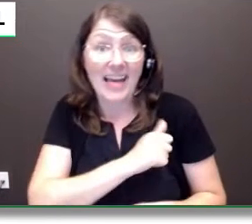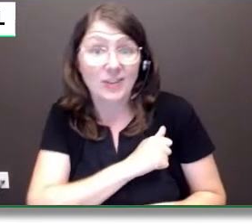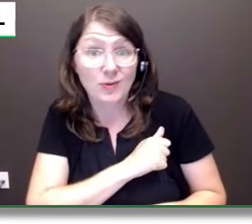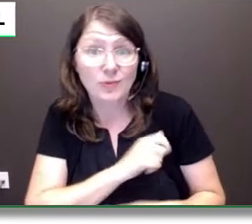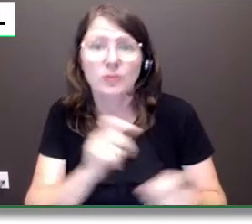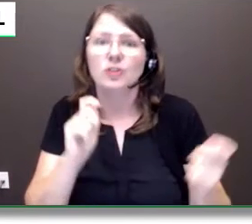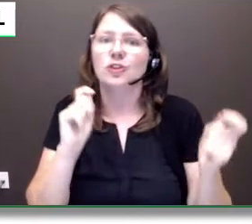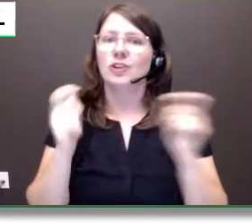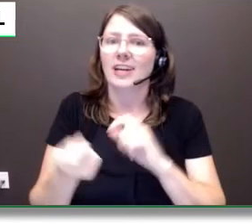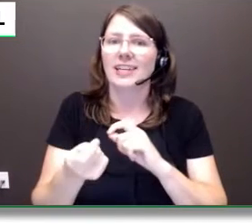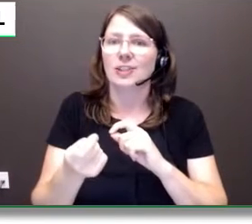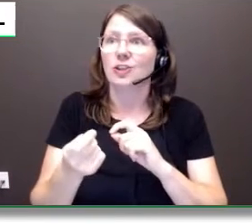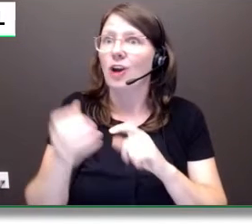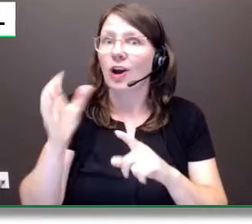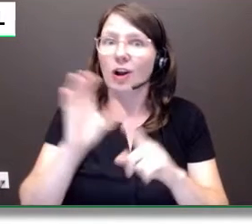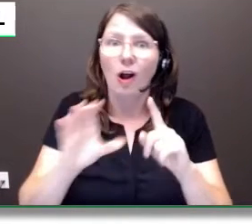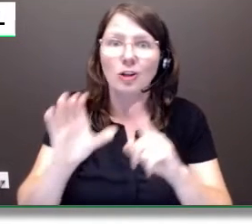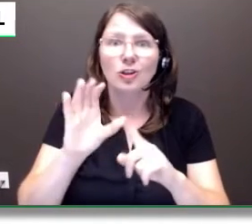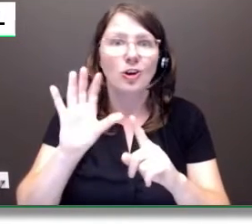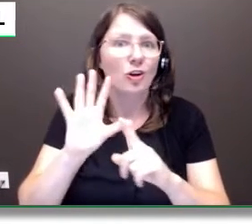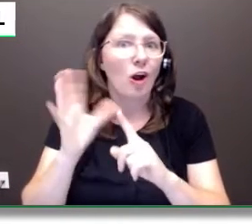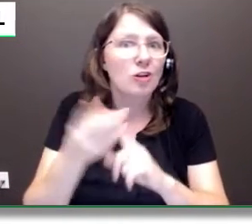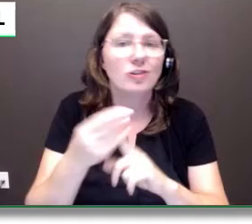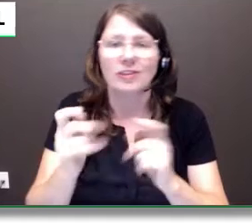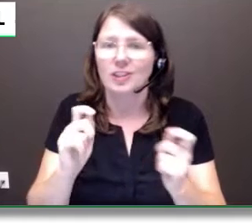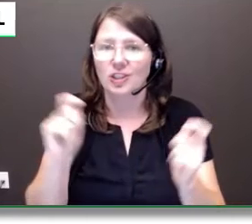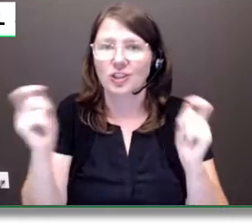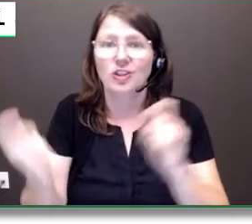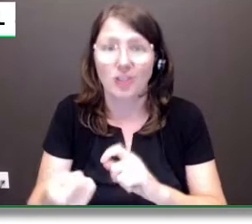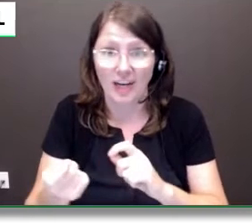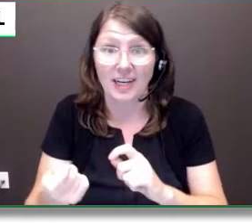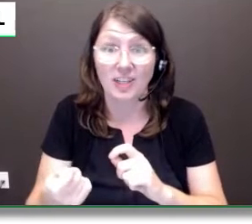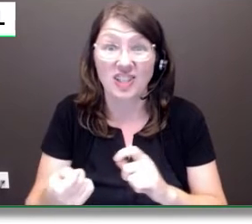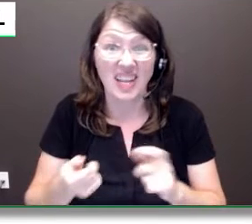huge barriers and these management plans are just coming out now for the next 10